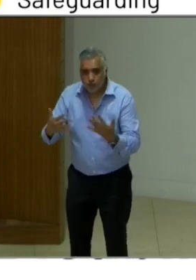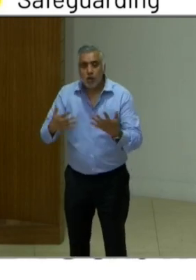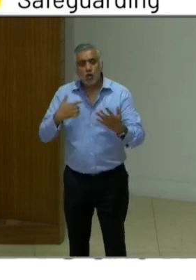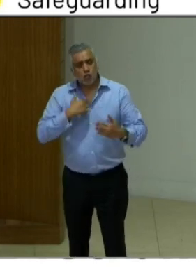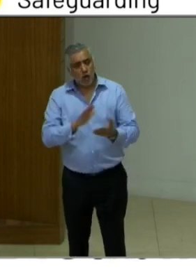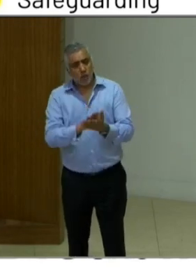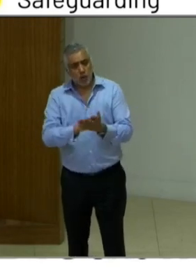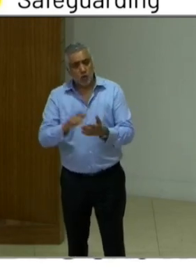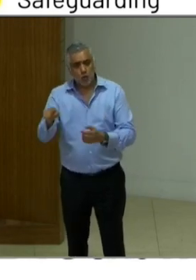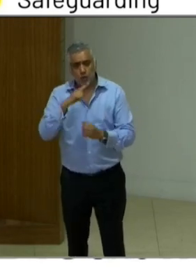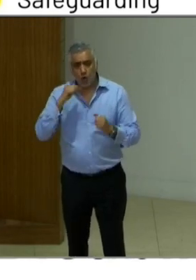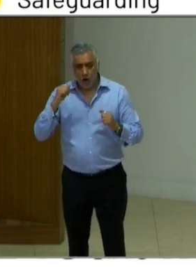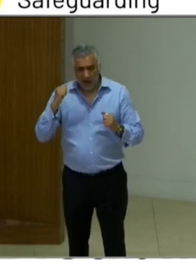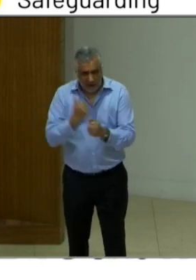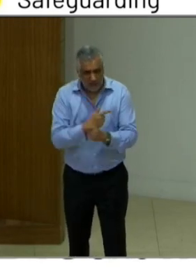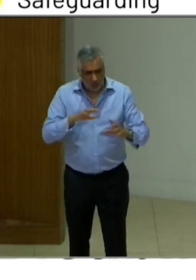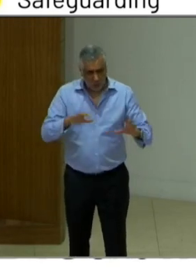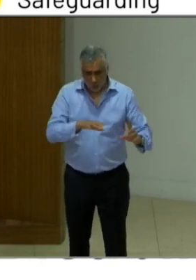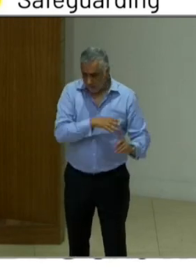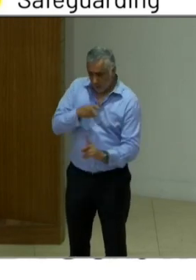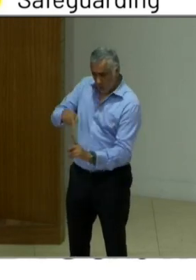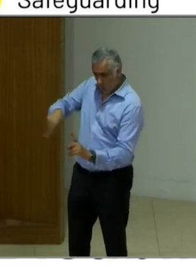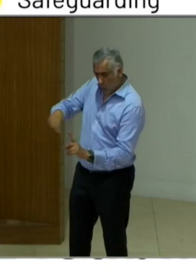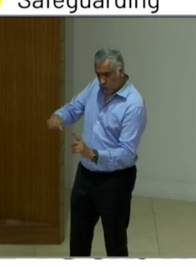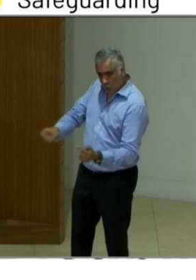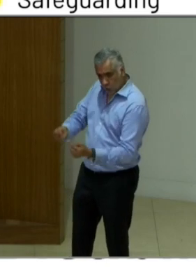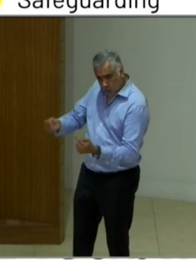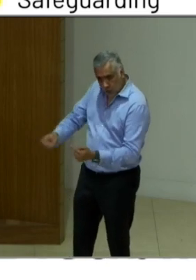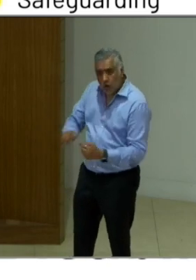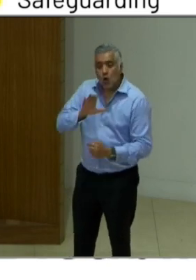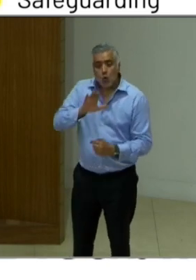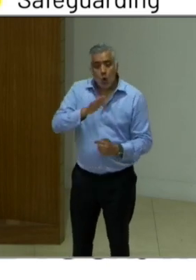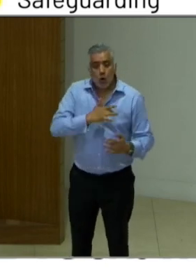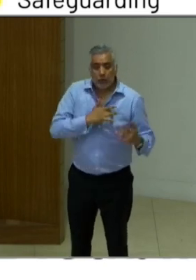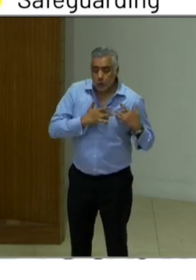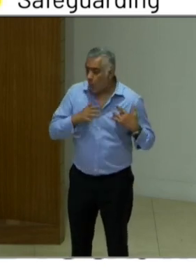in your care for those who have been wounded, in your concern for those who are vulnerable